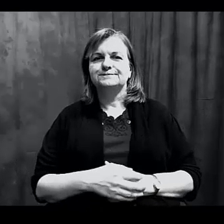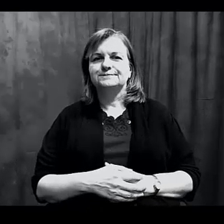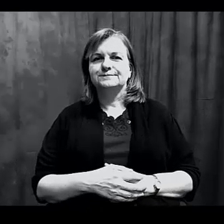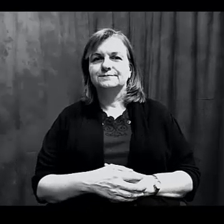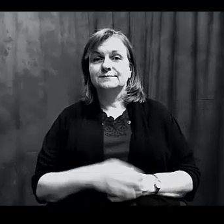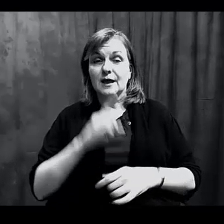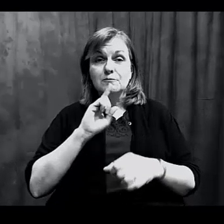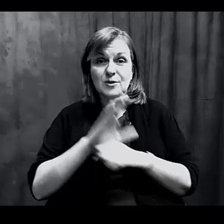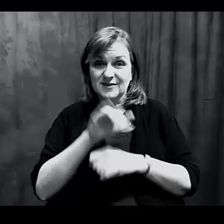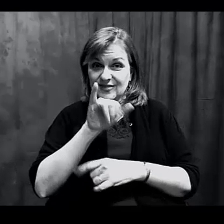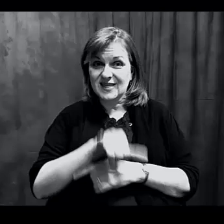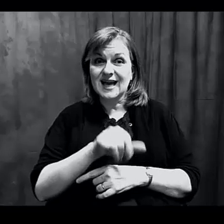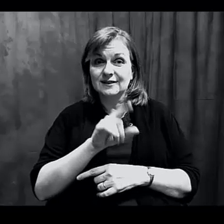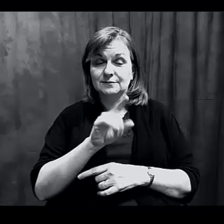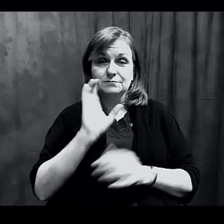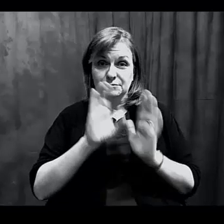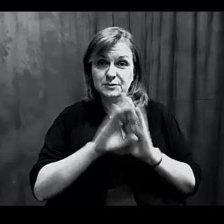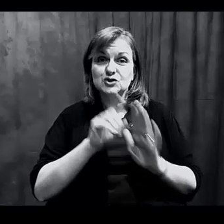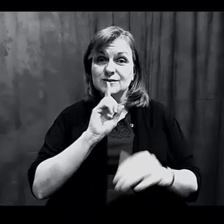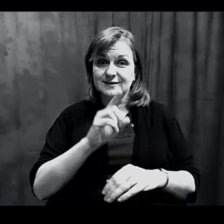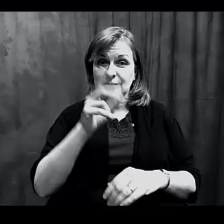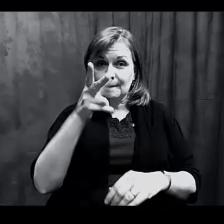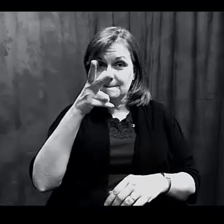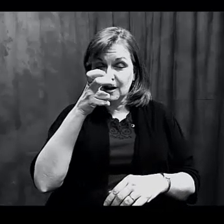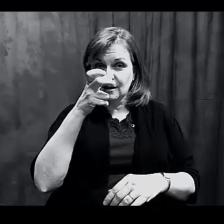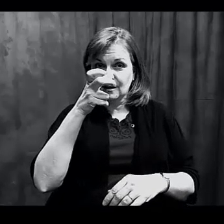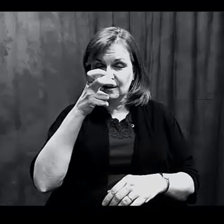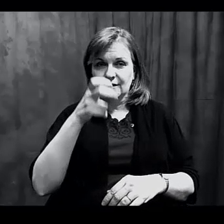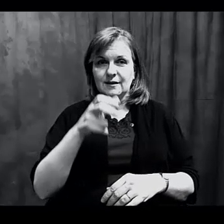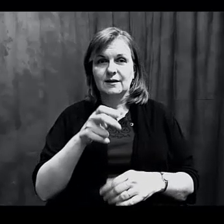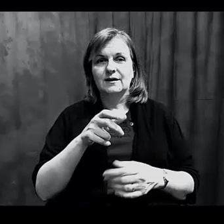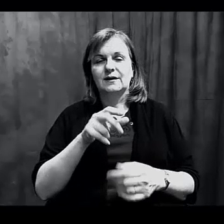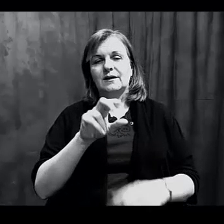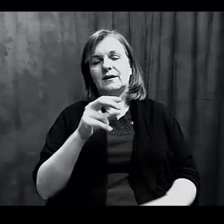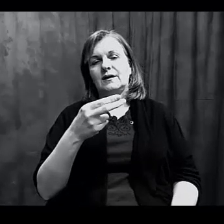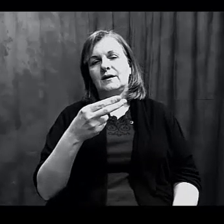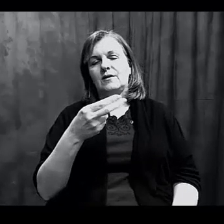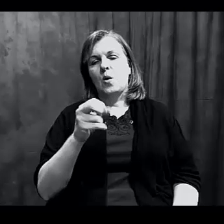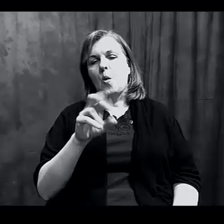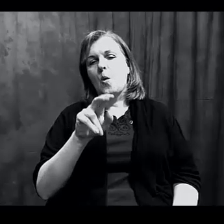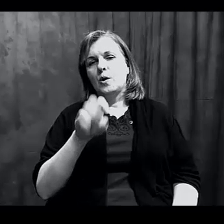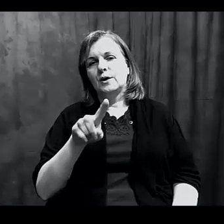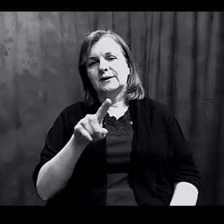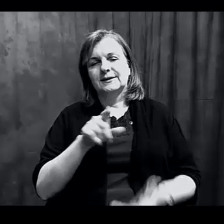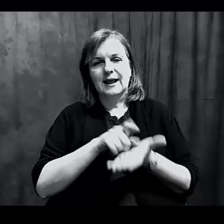They have short generation times and huge numbers of offspring that'll be important